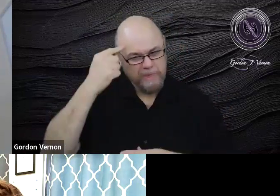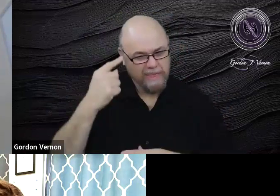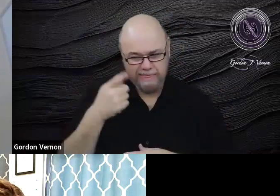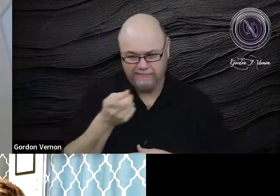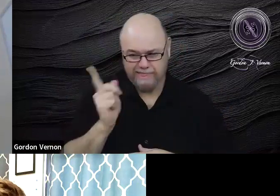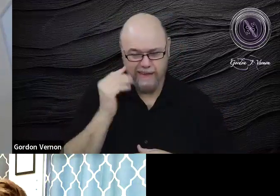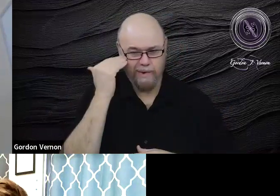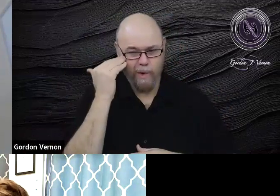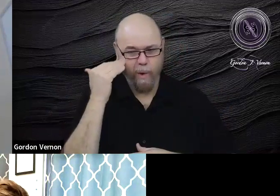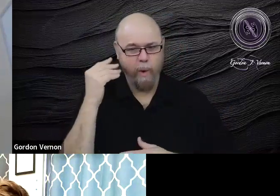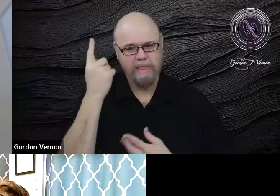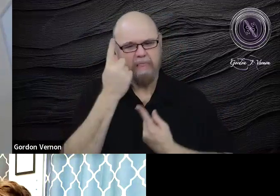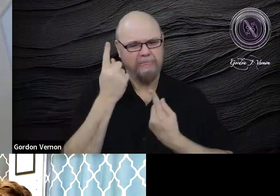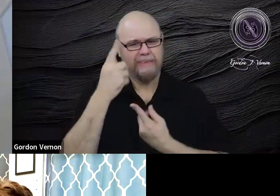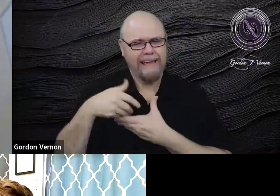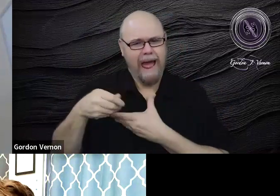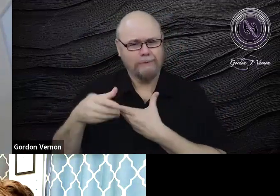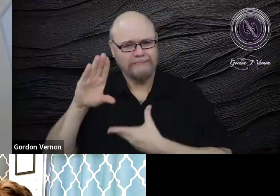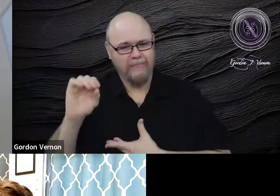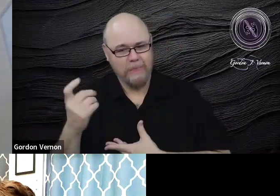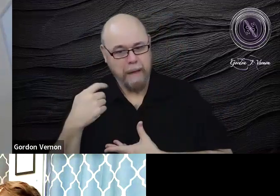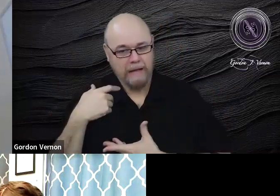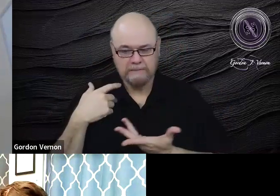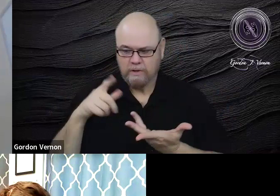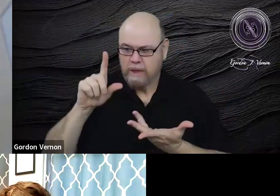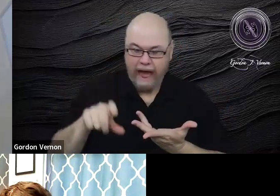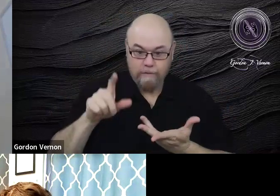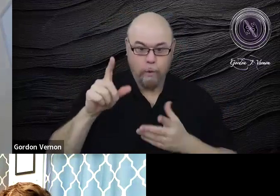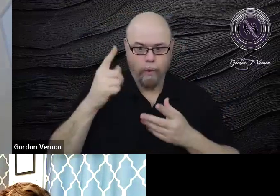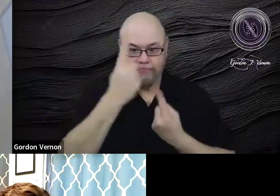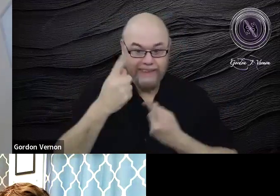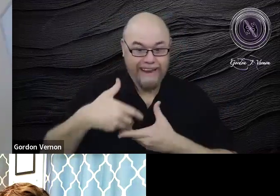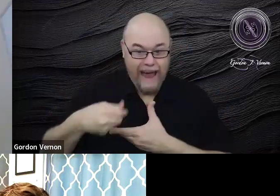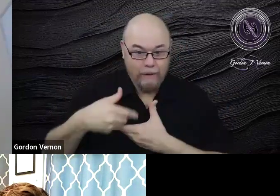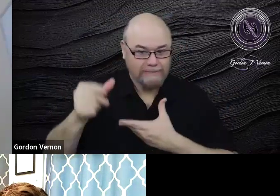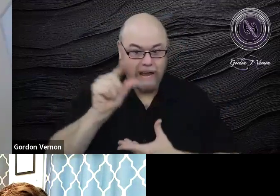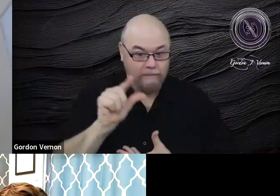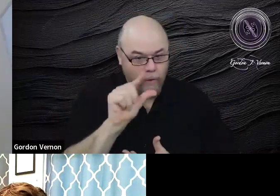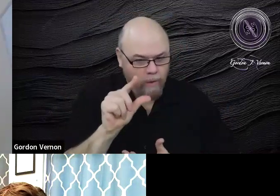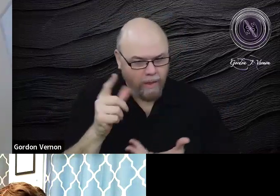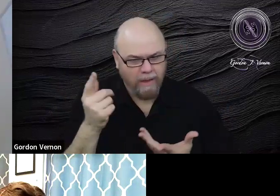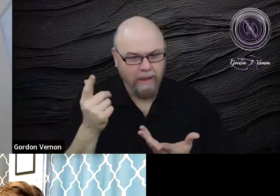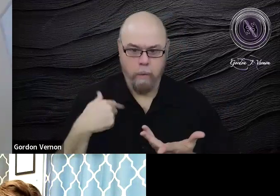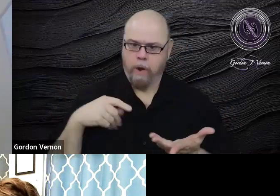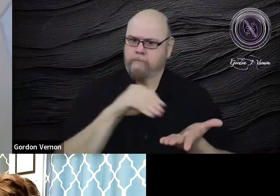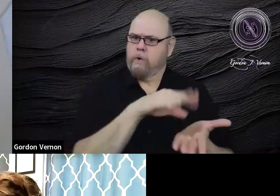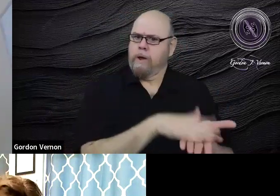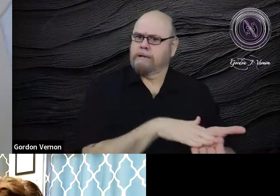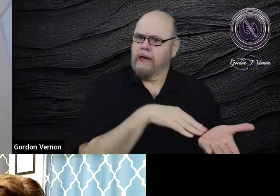These are the personality dimensions plus age. And the different outcome measures are shown in the four columns.